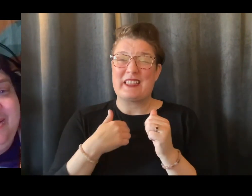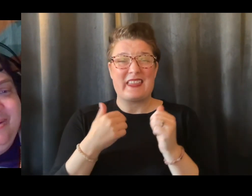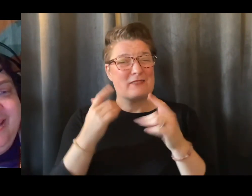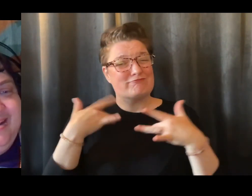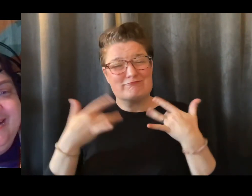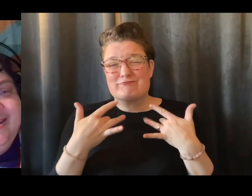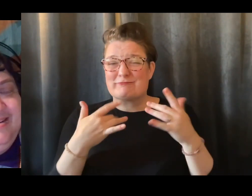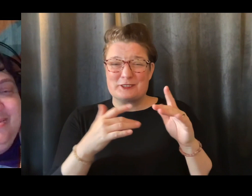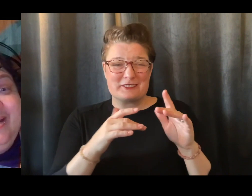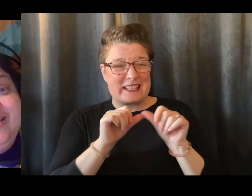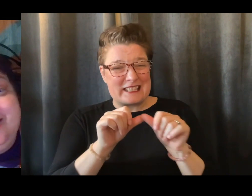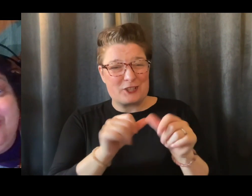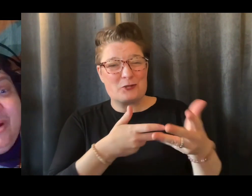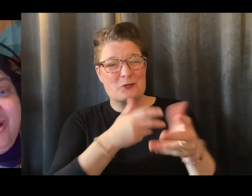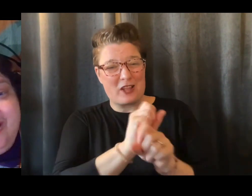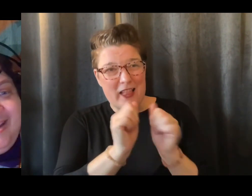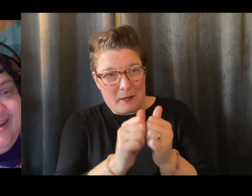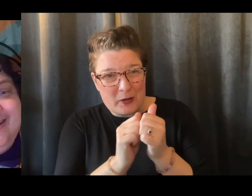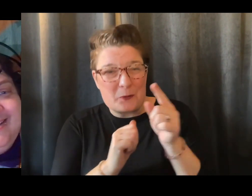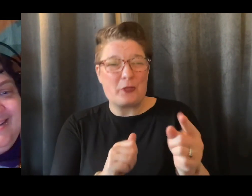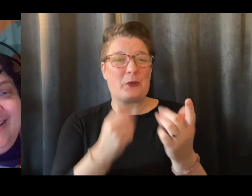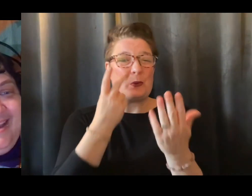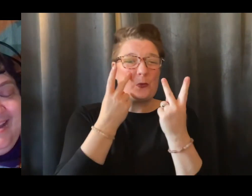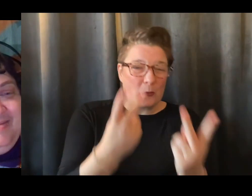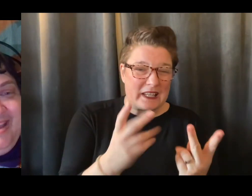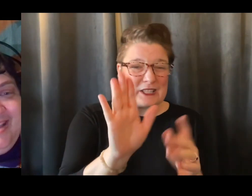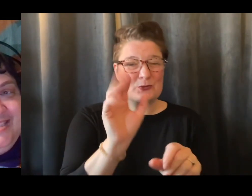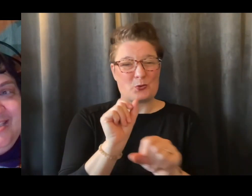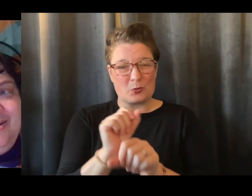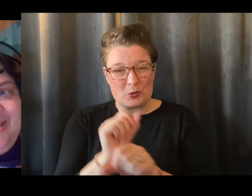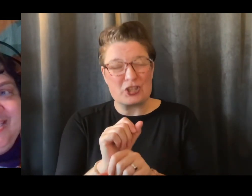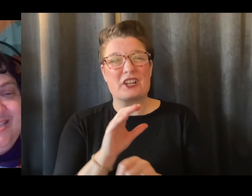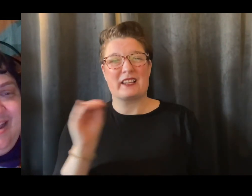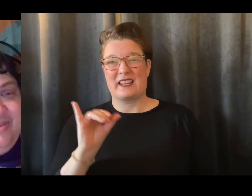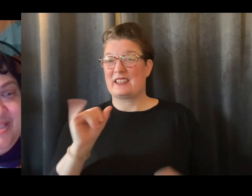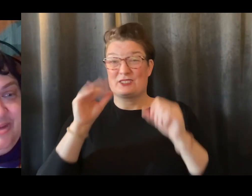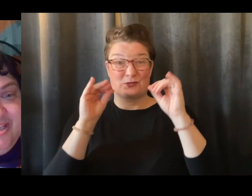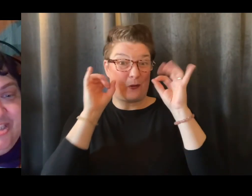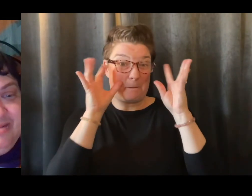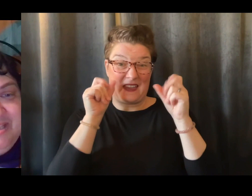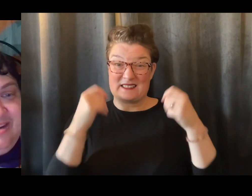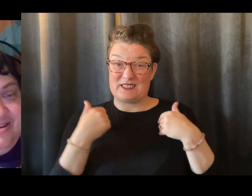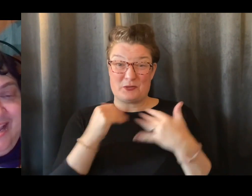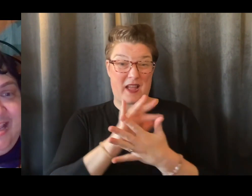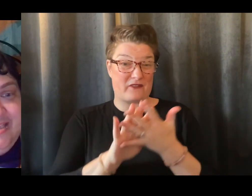And yeah, I'm like, it's so amazing to have these relationships that are decades old that are just beginning, you know? Rebekah: Mm.